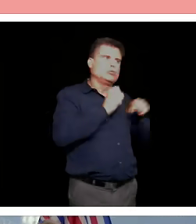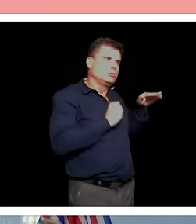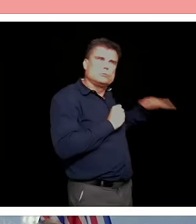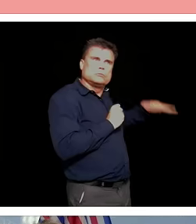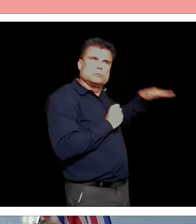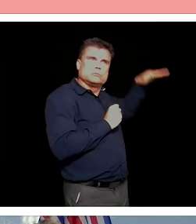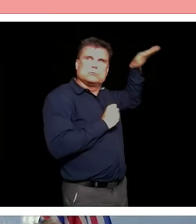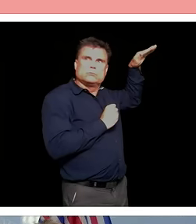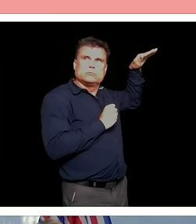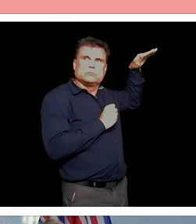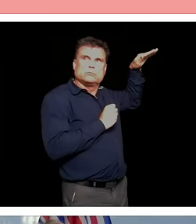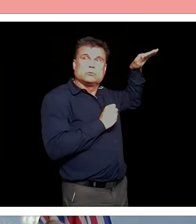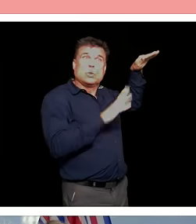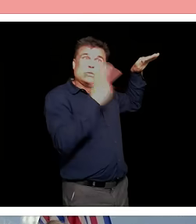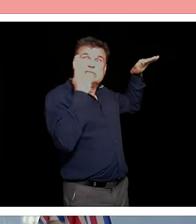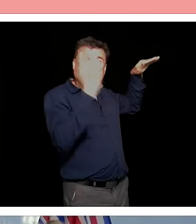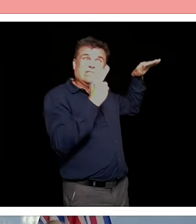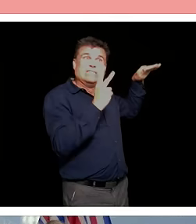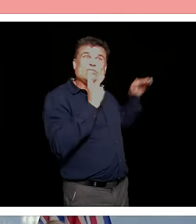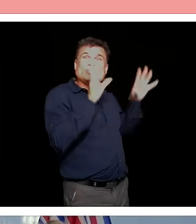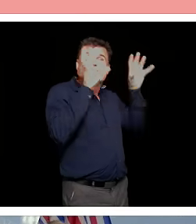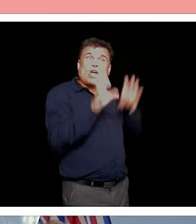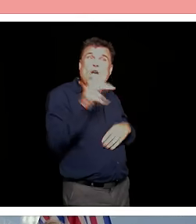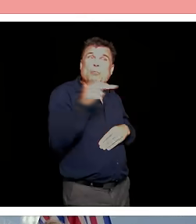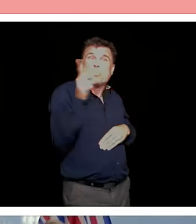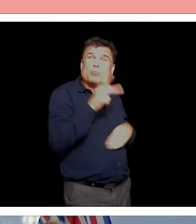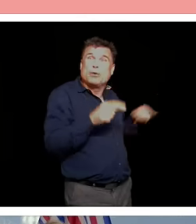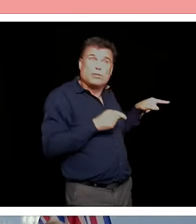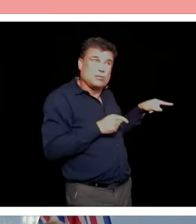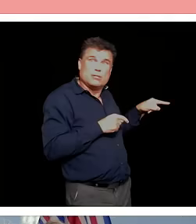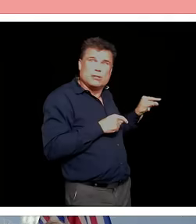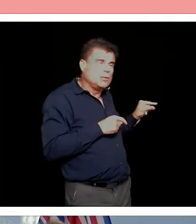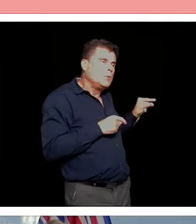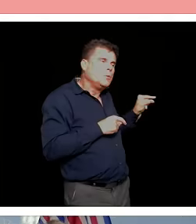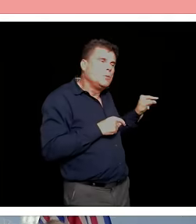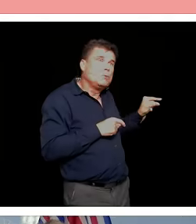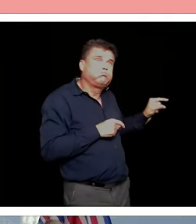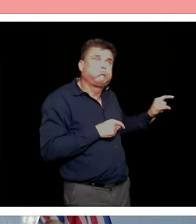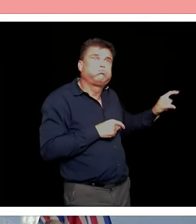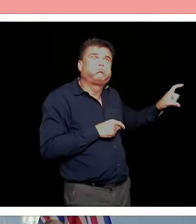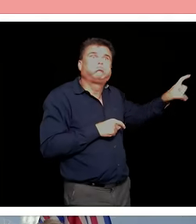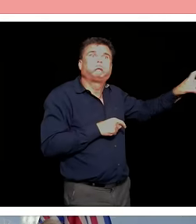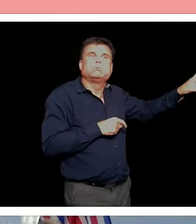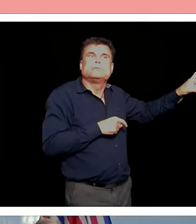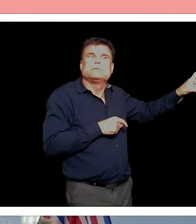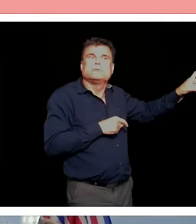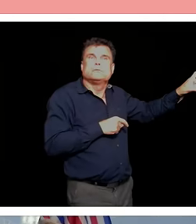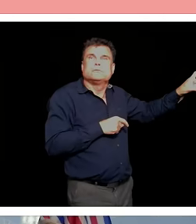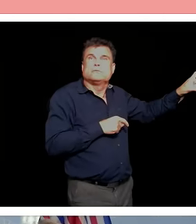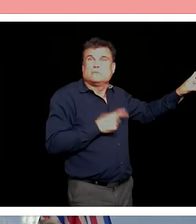This is our 110th in person briefings so far in response to the COVID-19 pandemic in British Columbia.